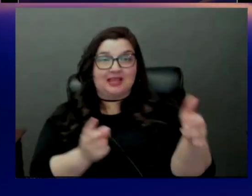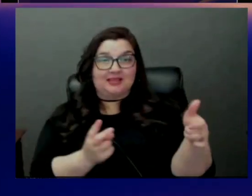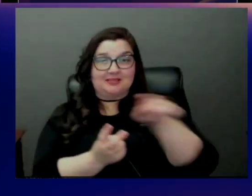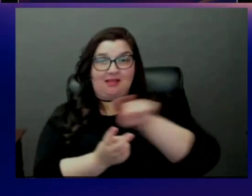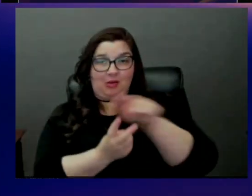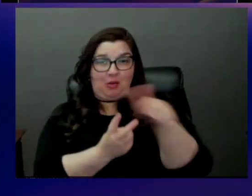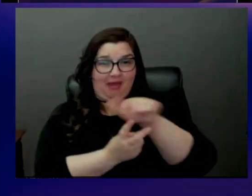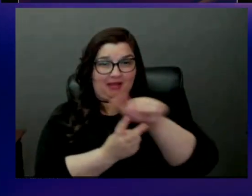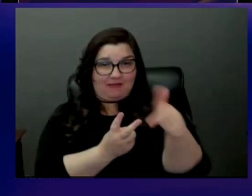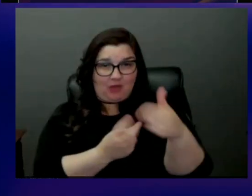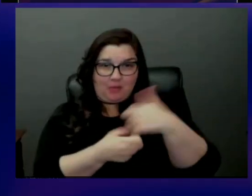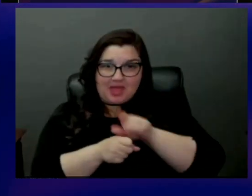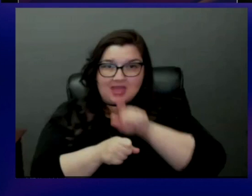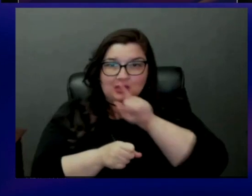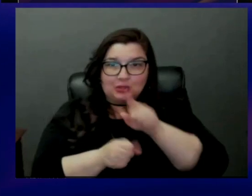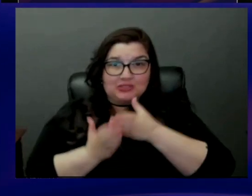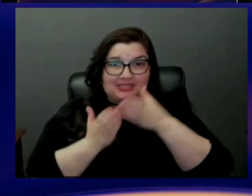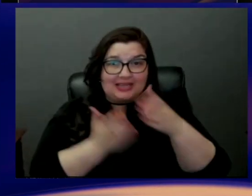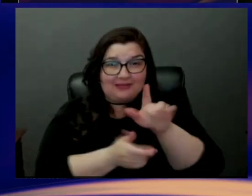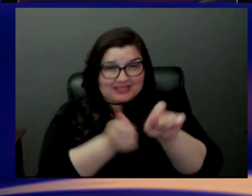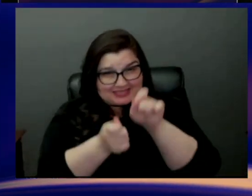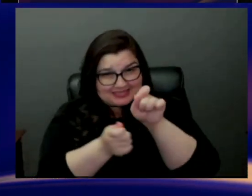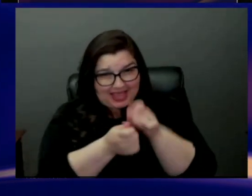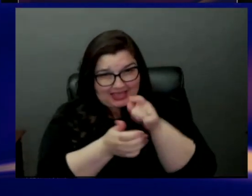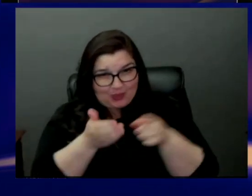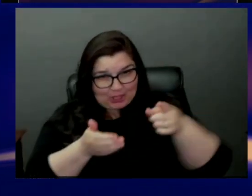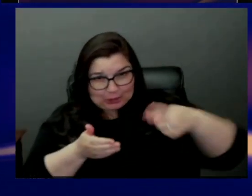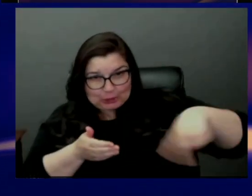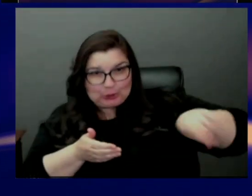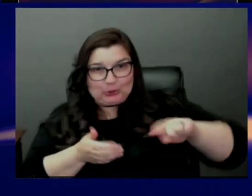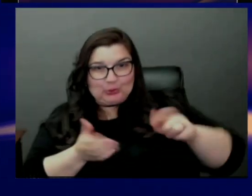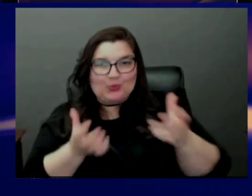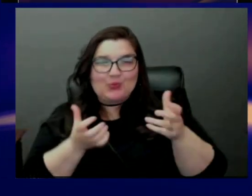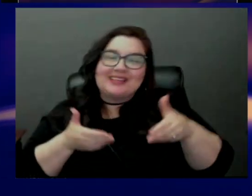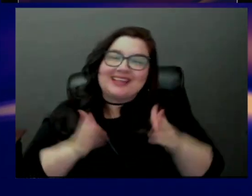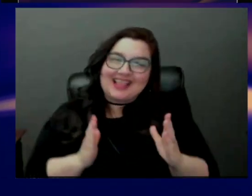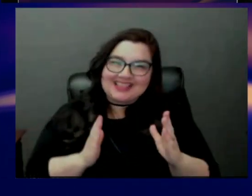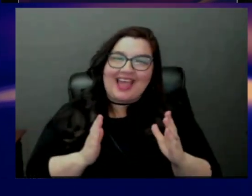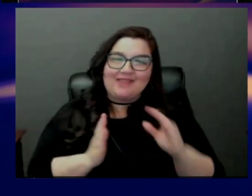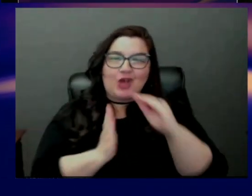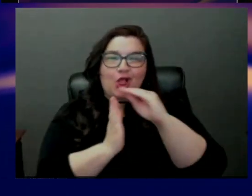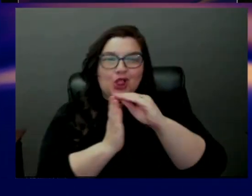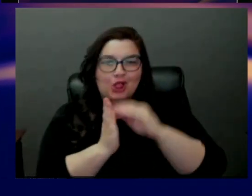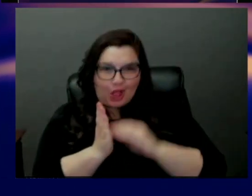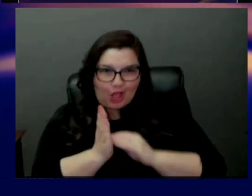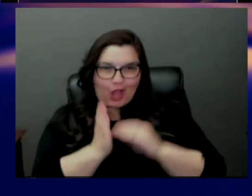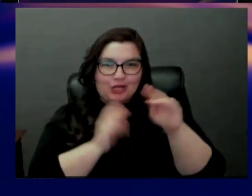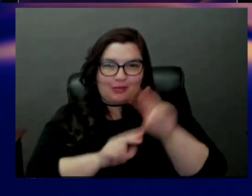it's delivered exactly what you want is what's allows you to do log monitoring much more effectively. That's awesome.